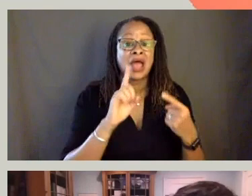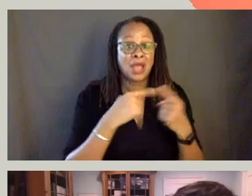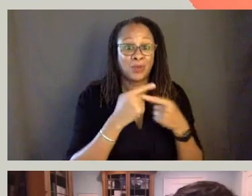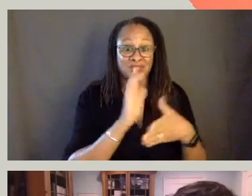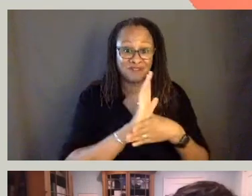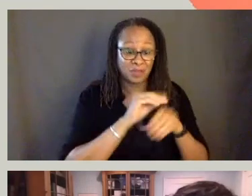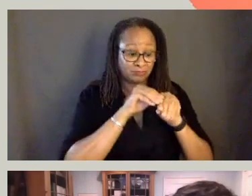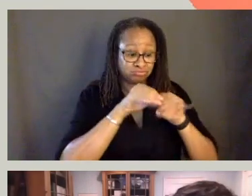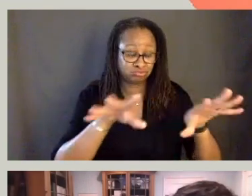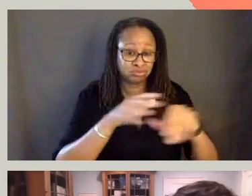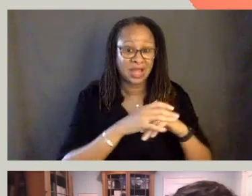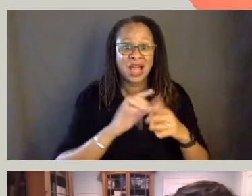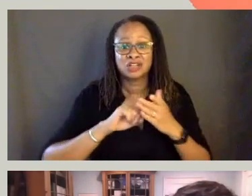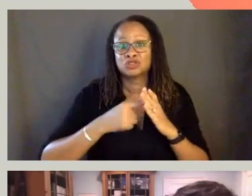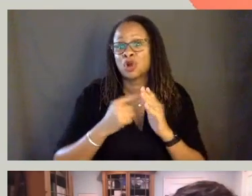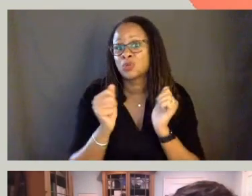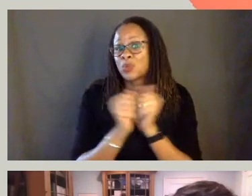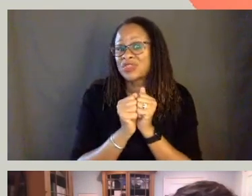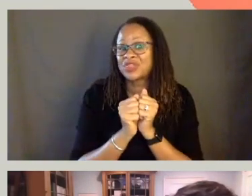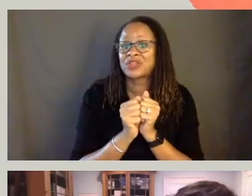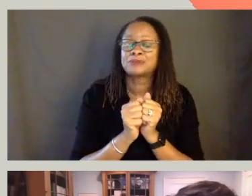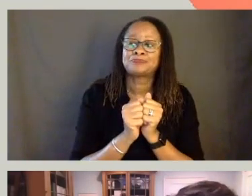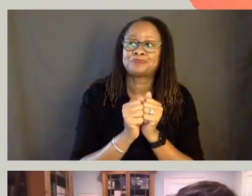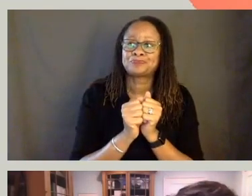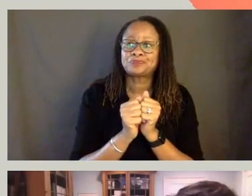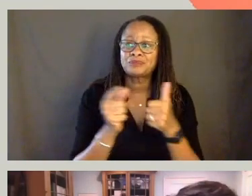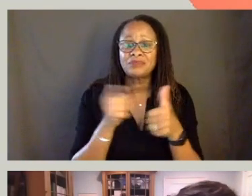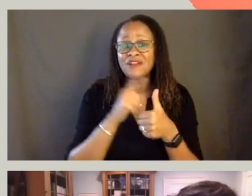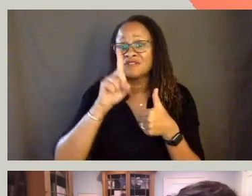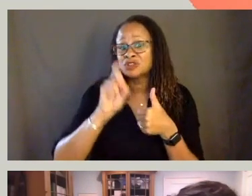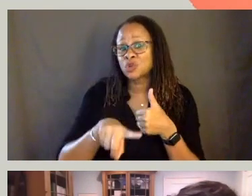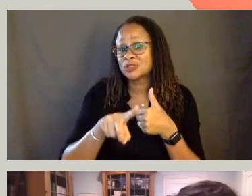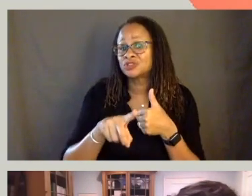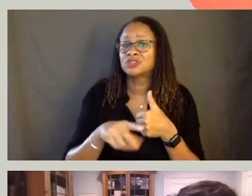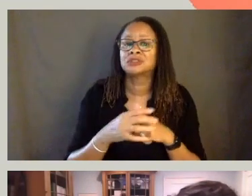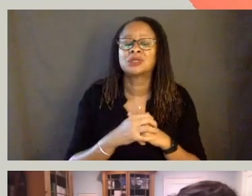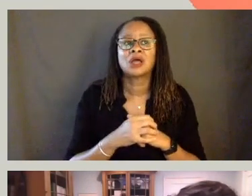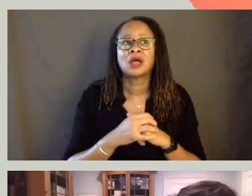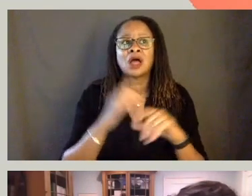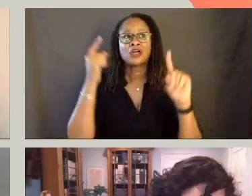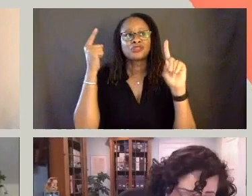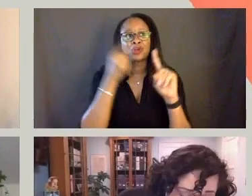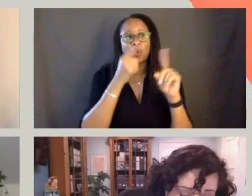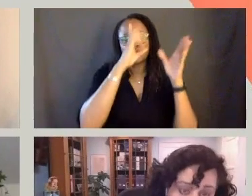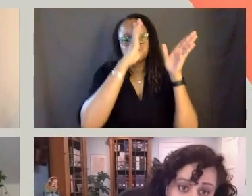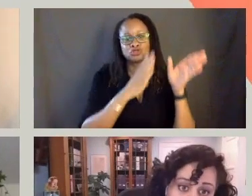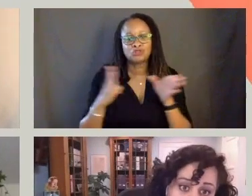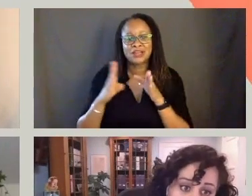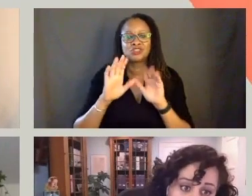So I'm gonna start with just, the first question, which is about the goal, strategies, challenges,